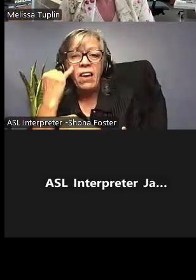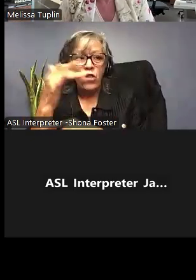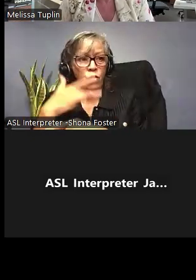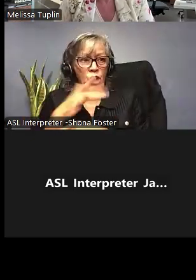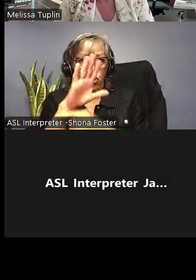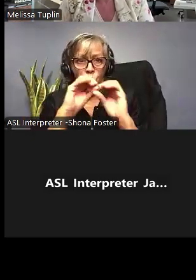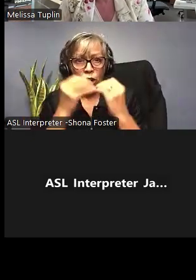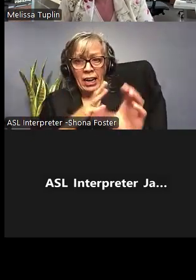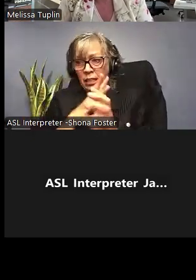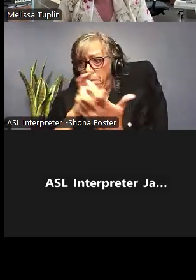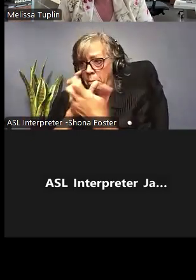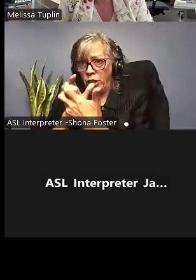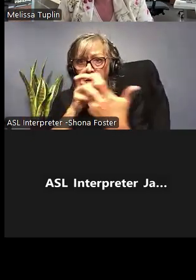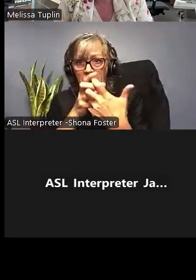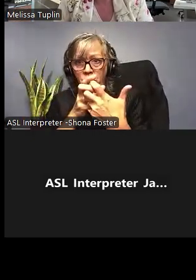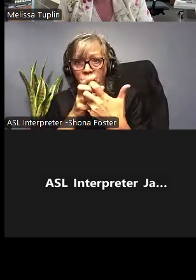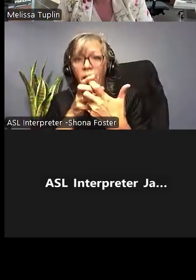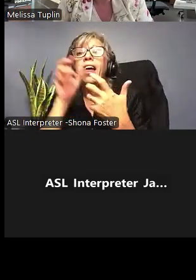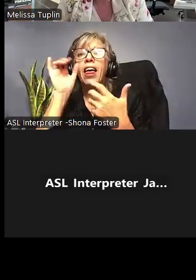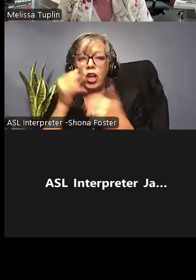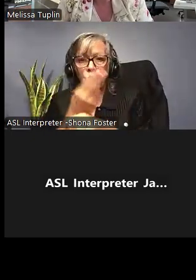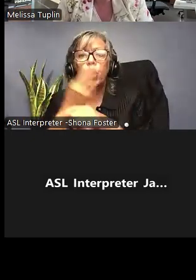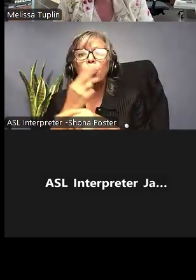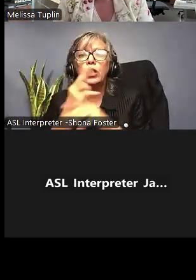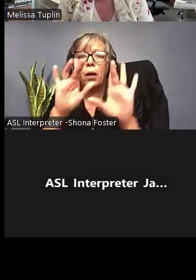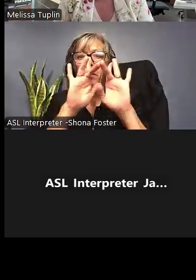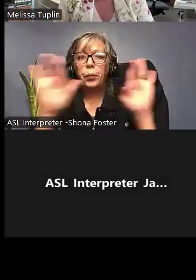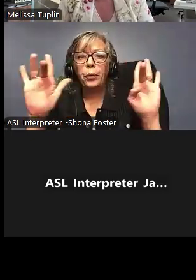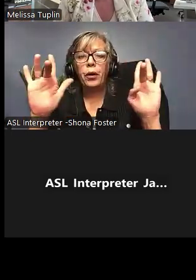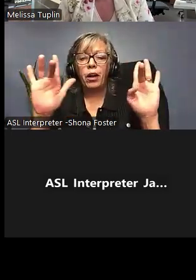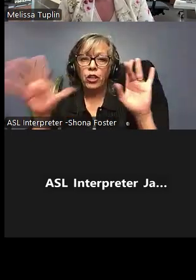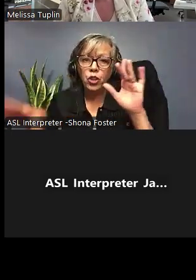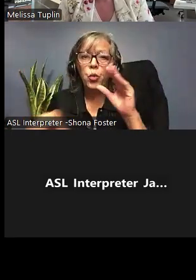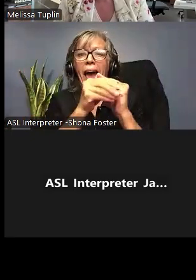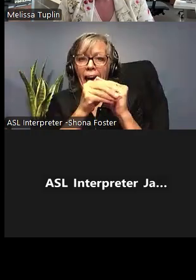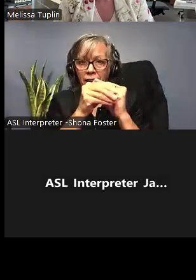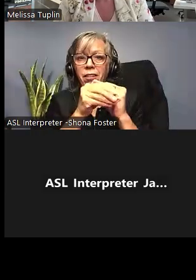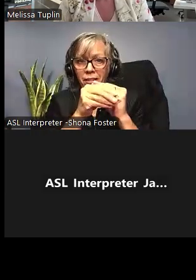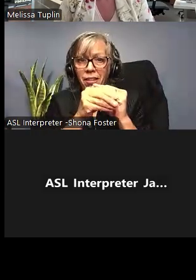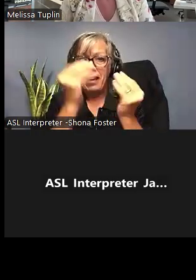you may use the Open Space section to highlight it, but staff and assessors will be using